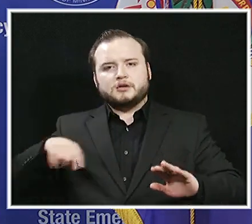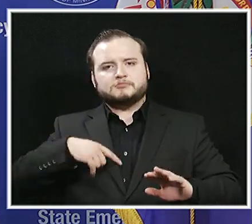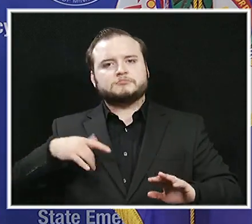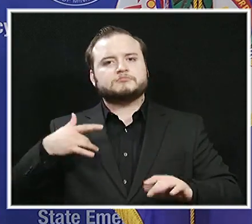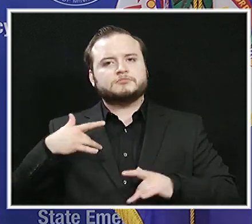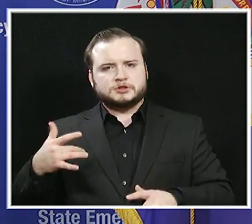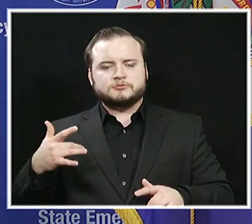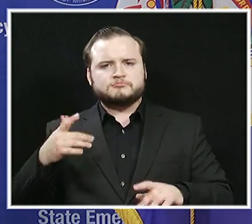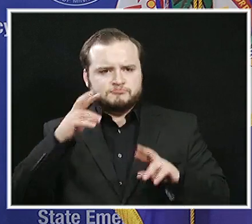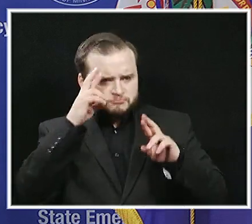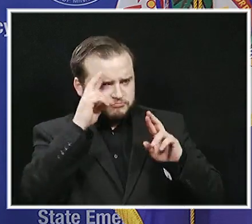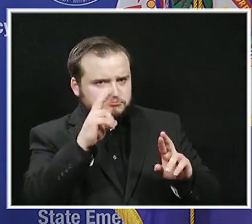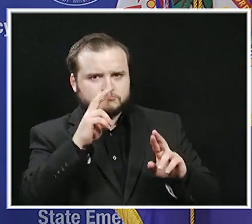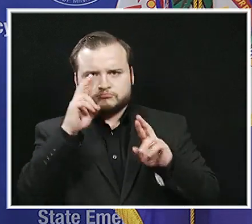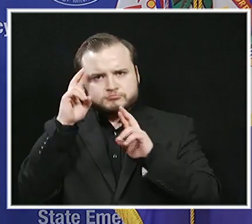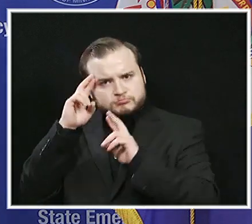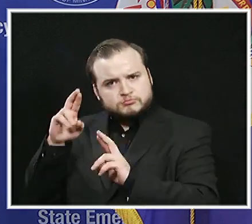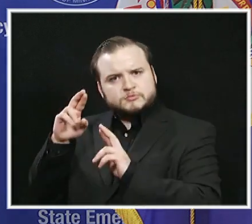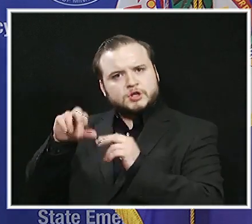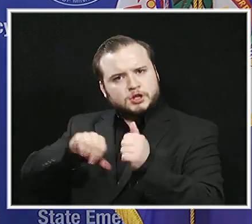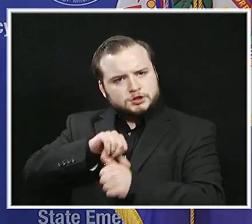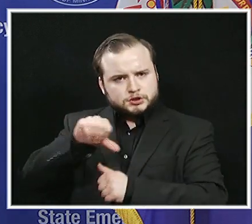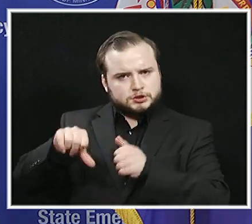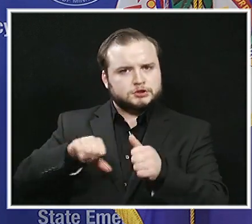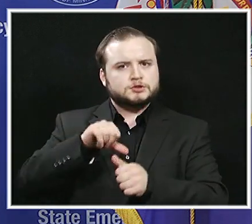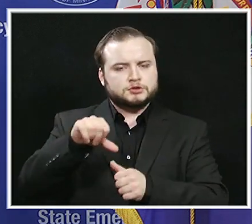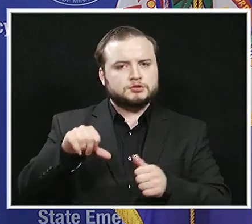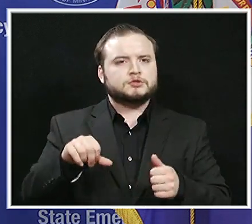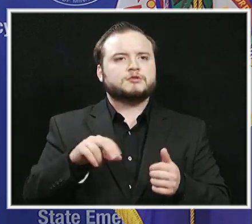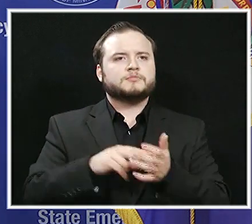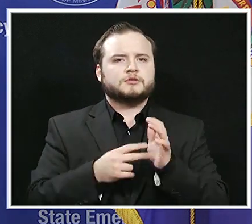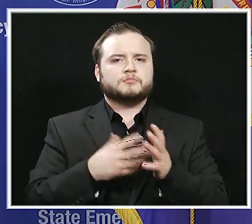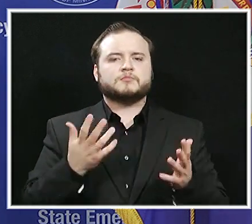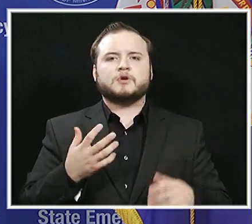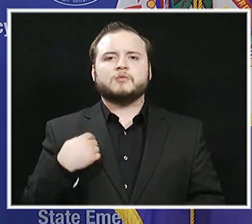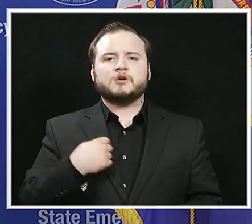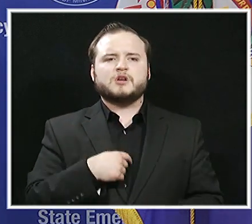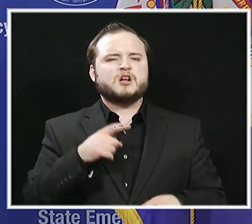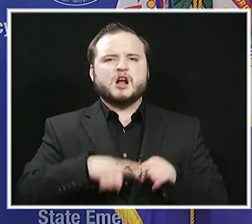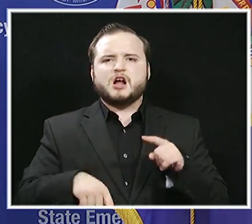is a social compact even pre-covid that requires people to act somewhat altruistically most of the time